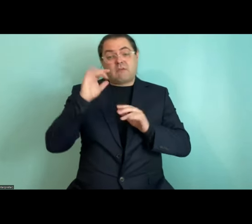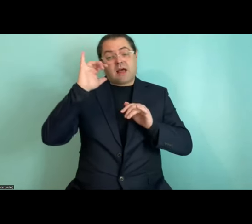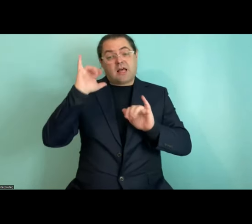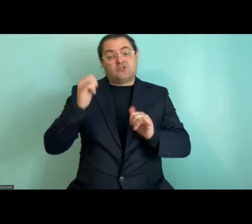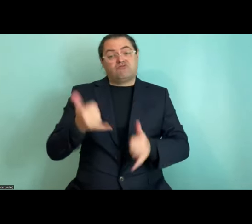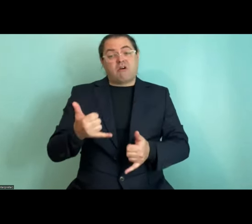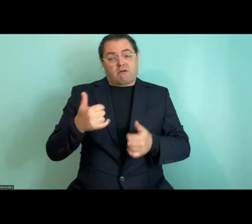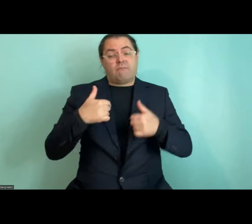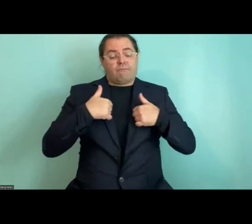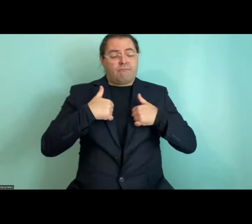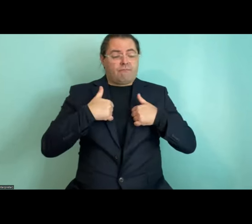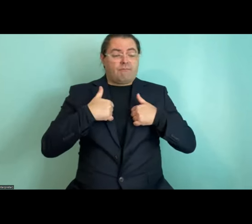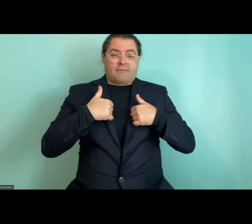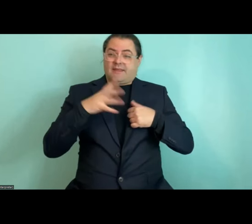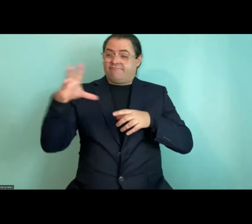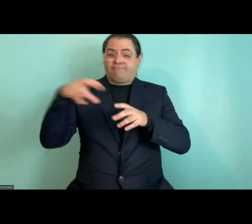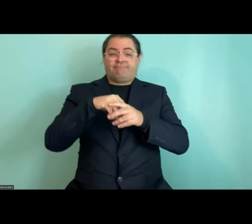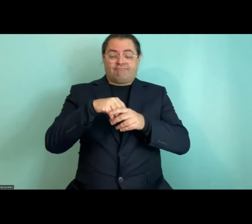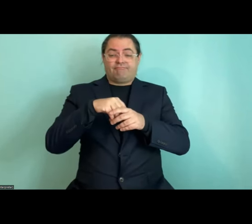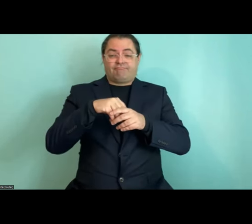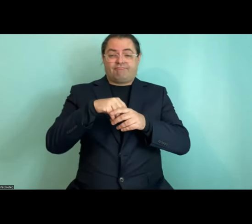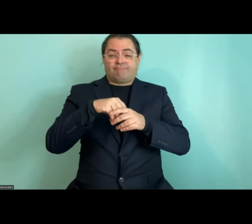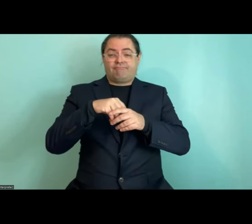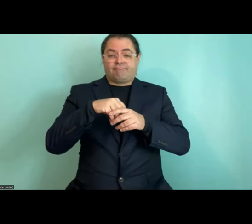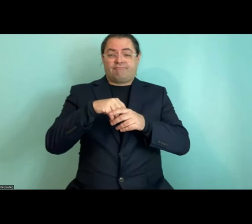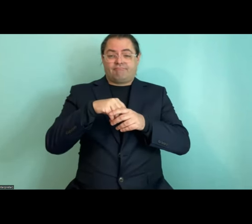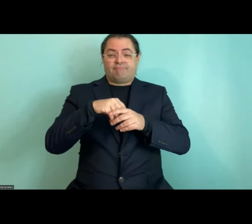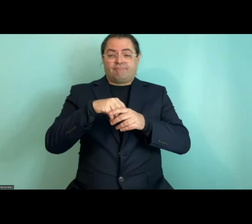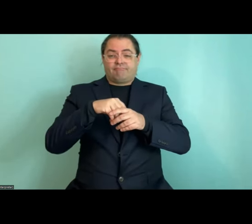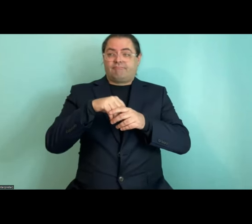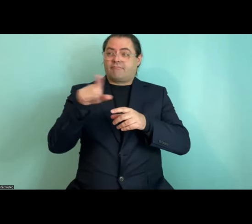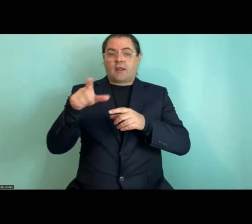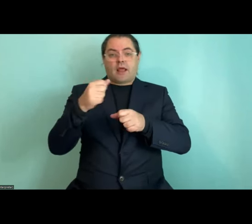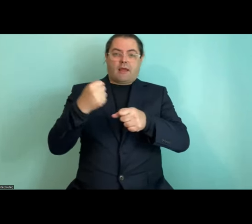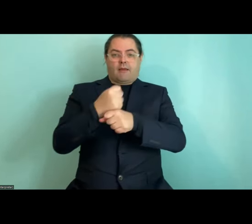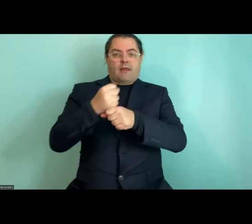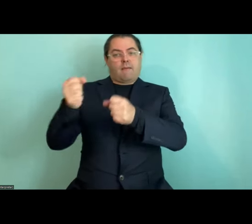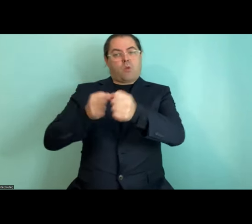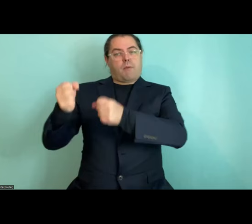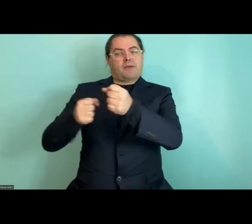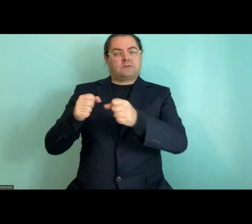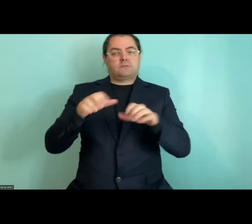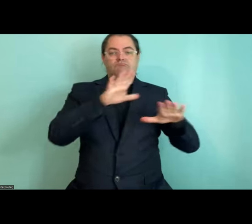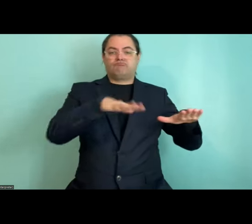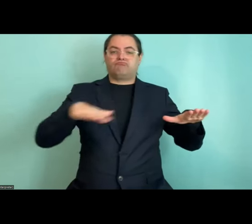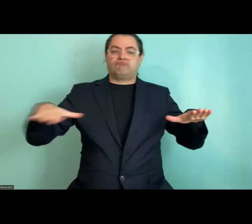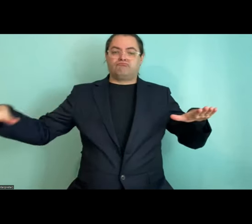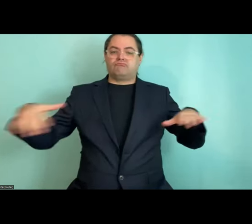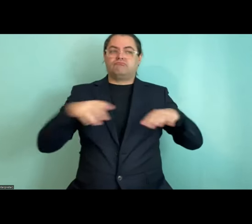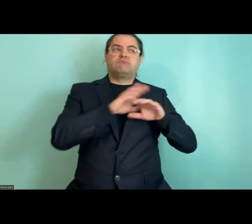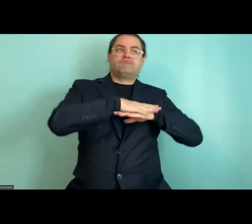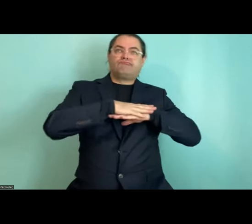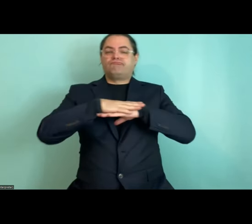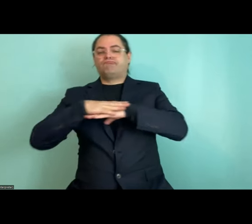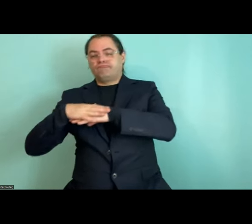10:09:50 us IV Gilmore digital Nicki so did yellow poor, no click on the idea, give up